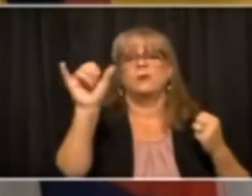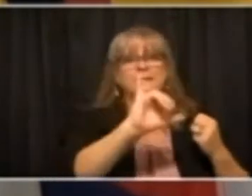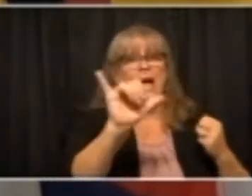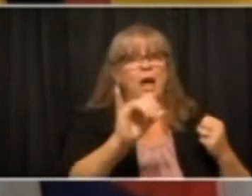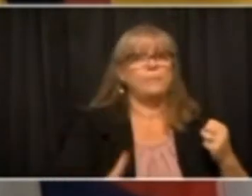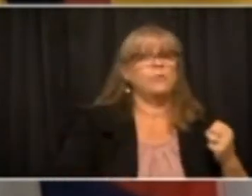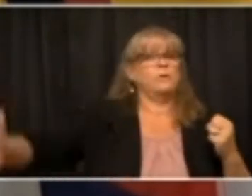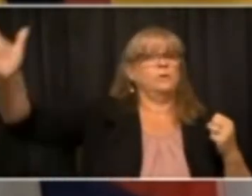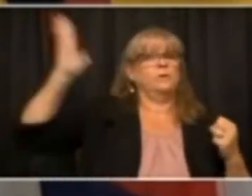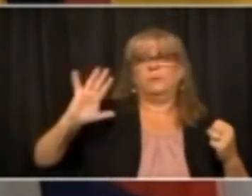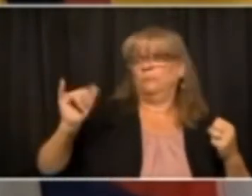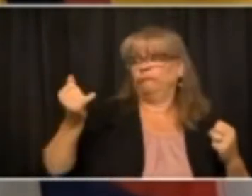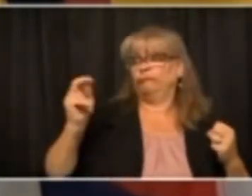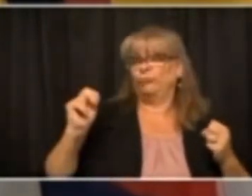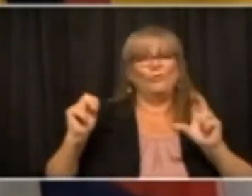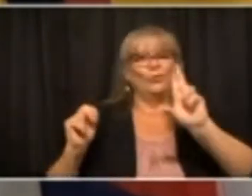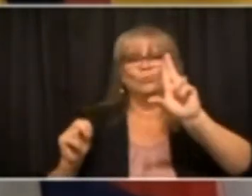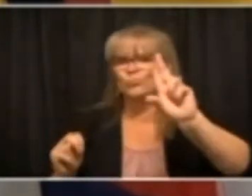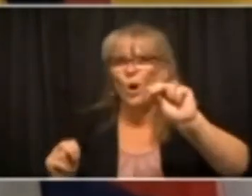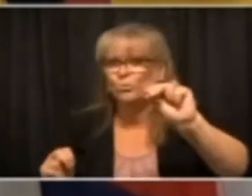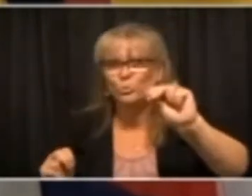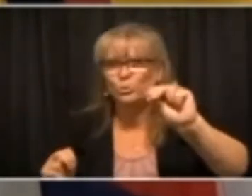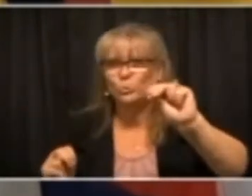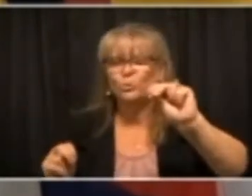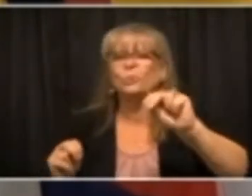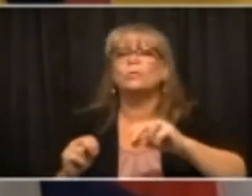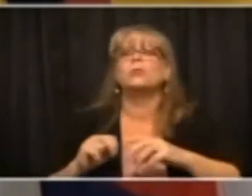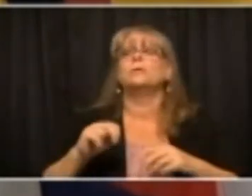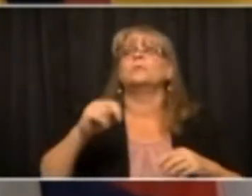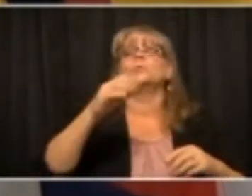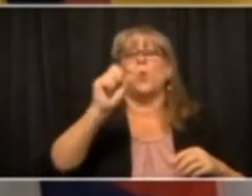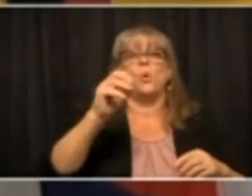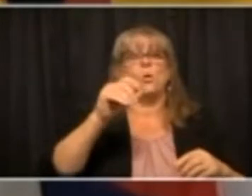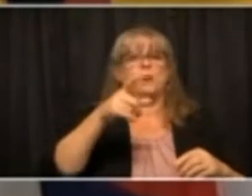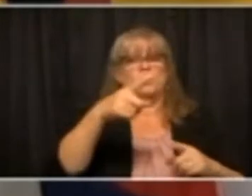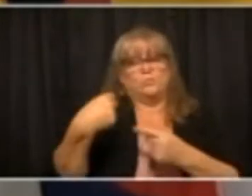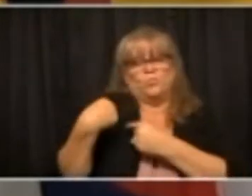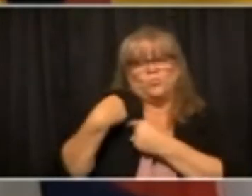coloradans are succeeding in doing things a different way right